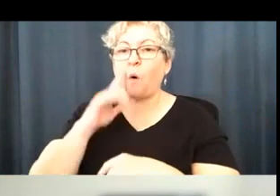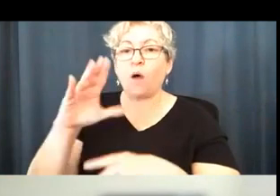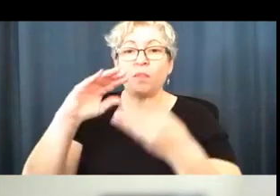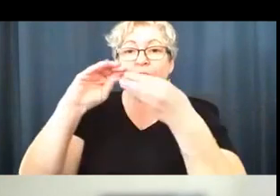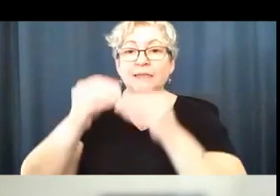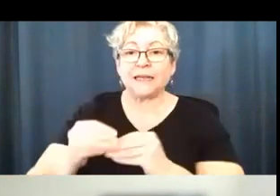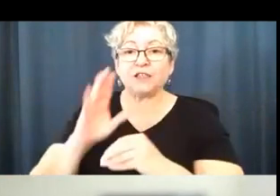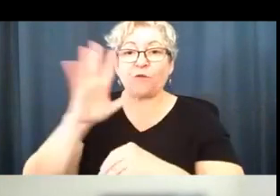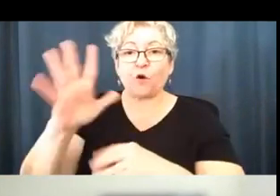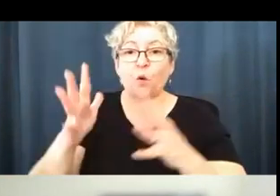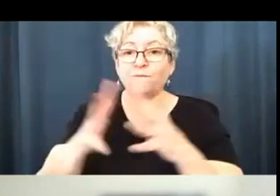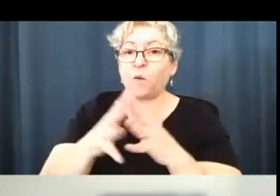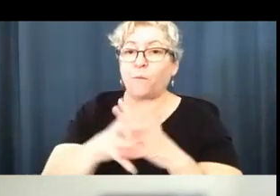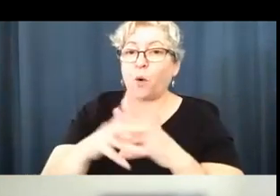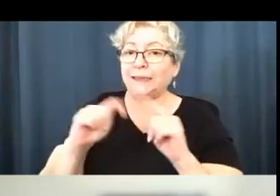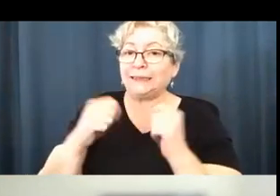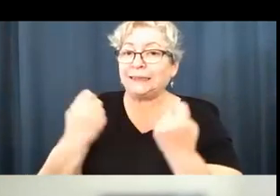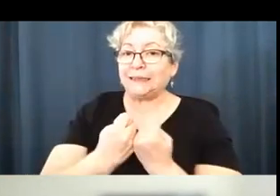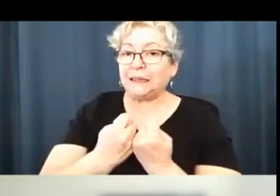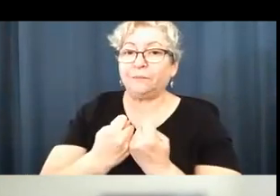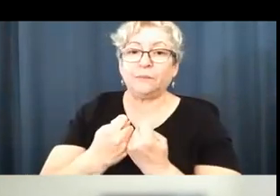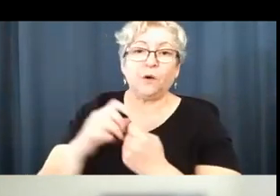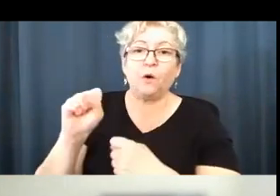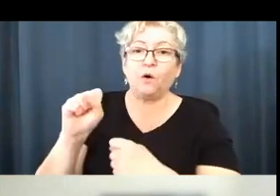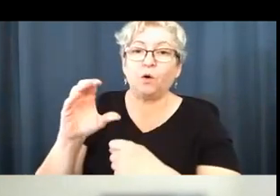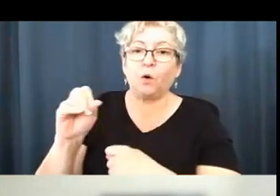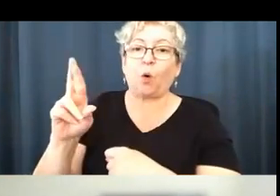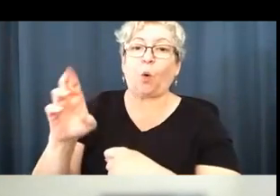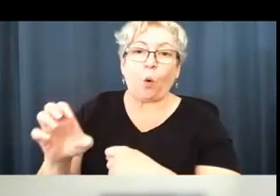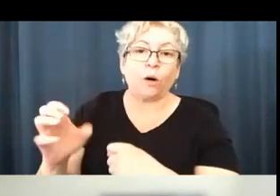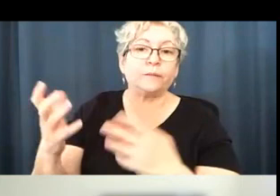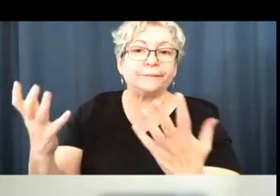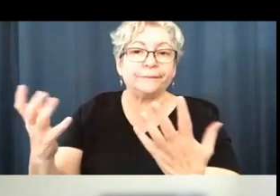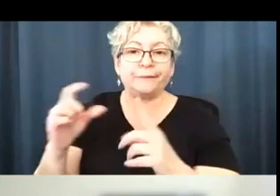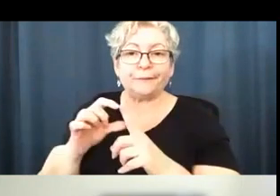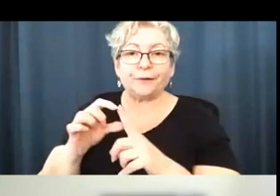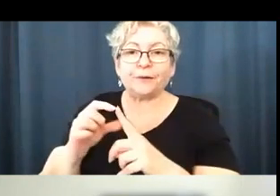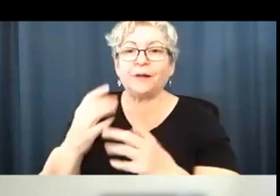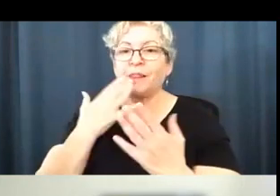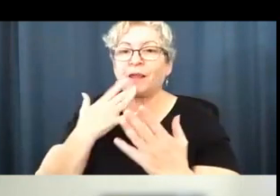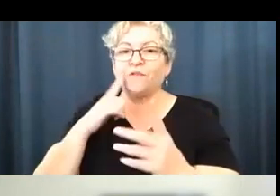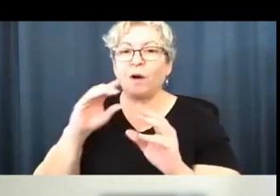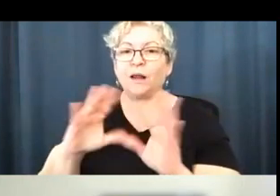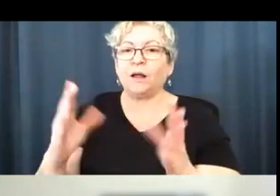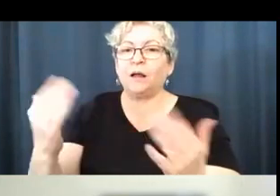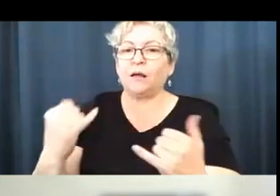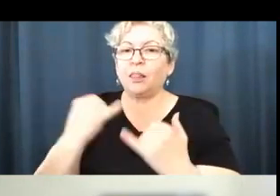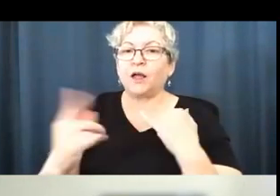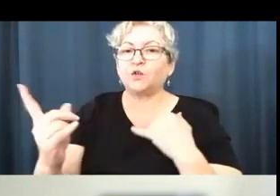Yep. Like scores, something like that. [Johann] Thank you for that clarification. And the last question I see here at the chat.